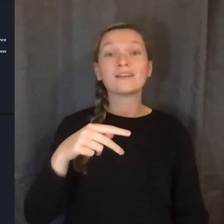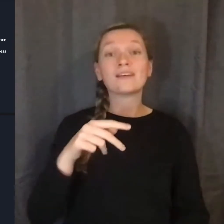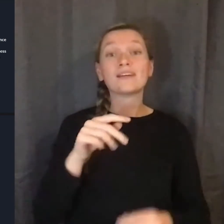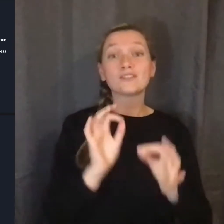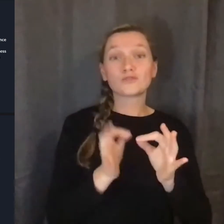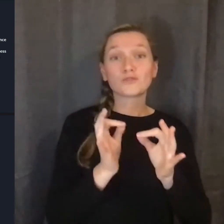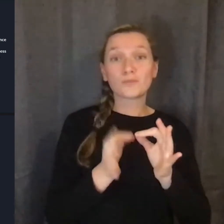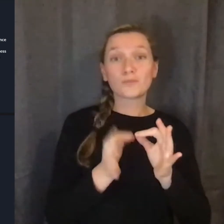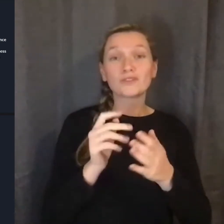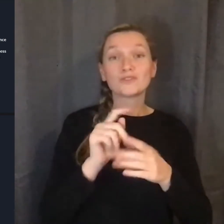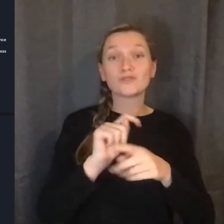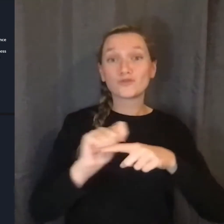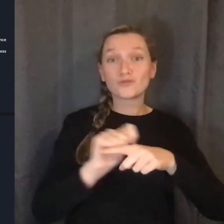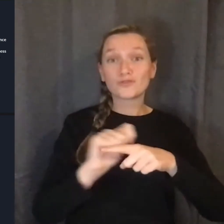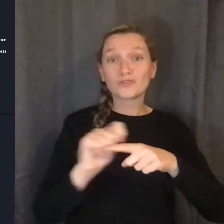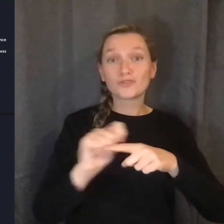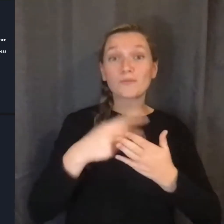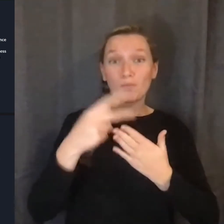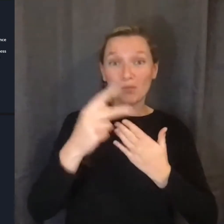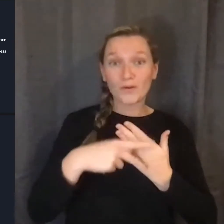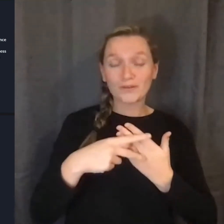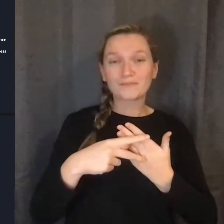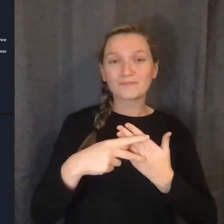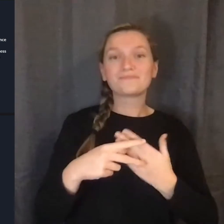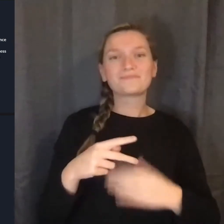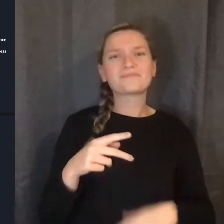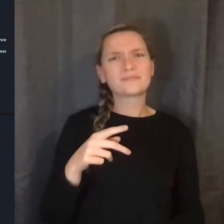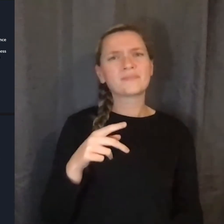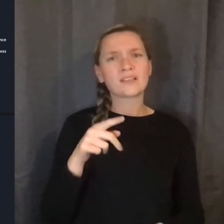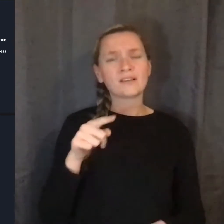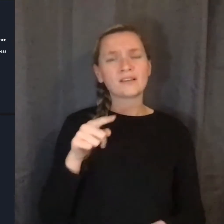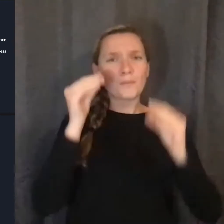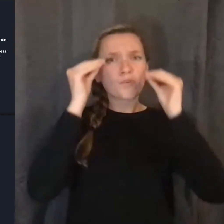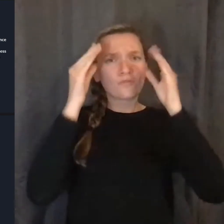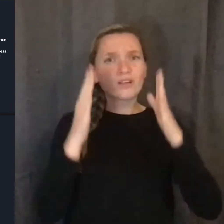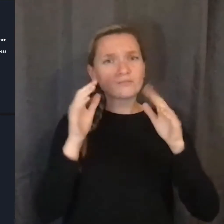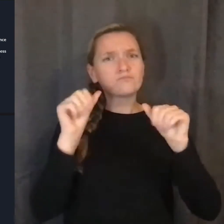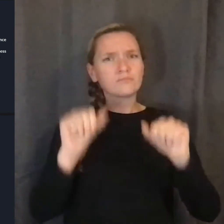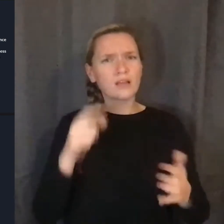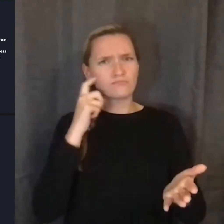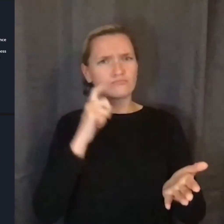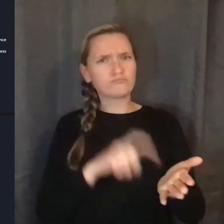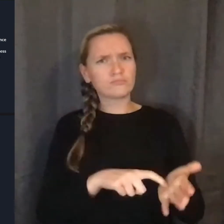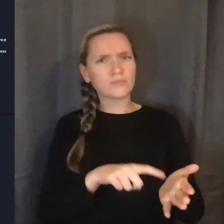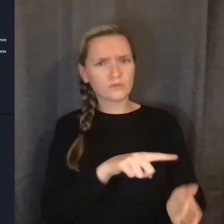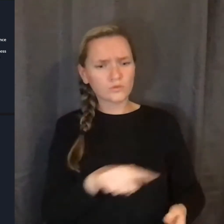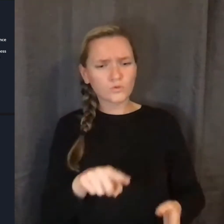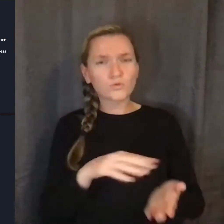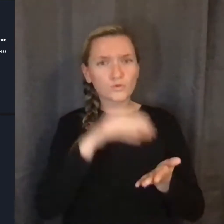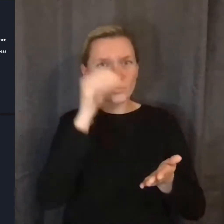ITP's can see personality from the beginning and predict job performance.